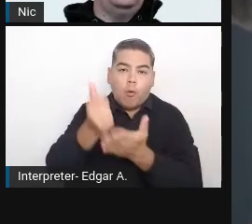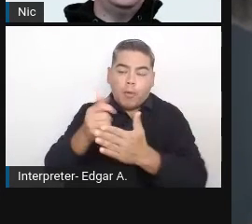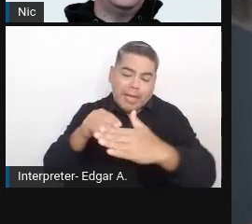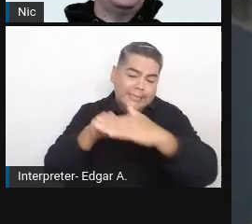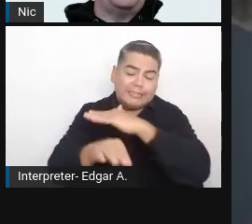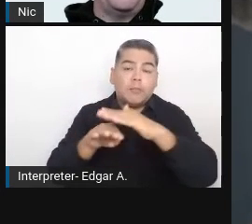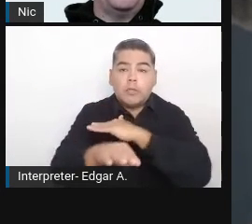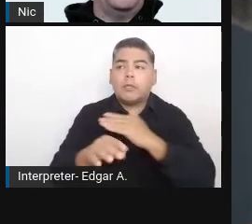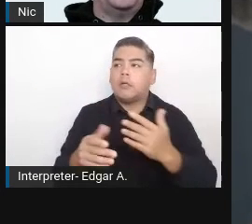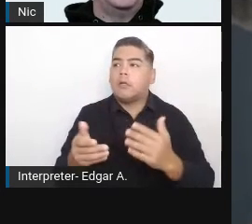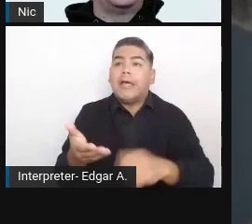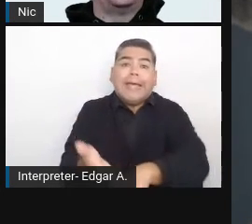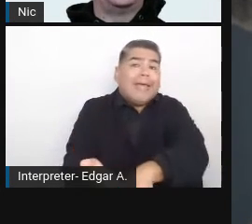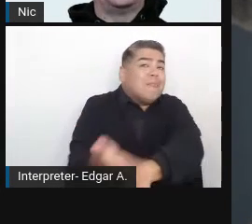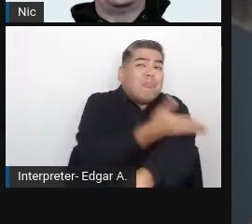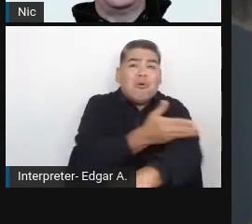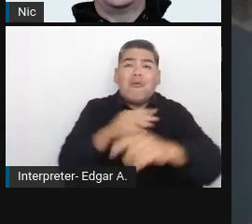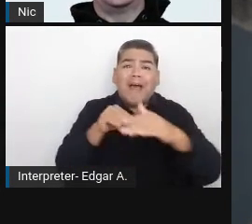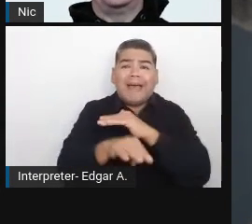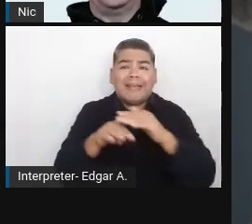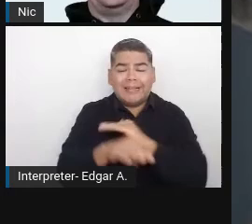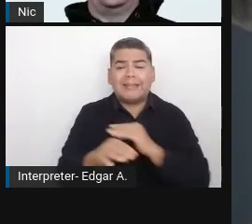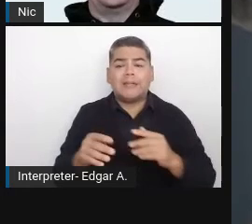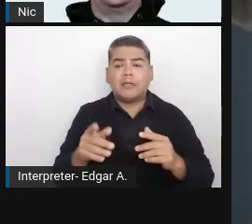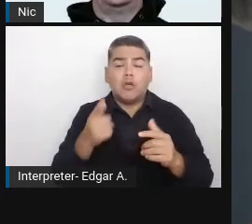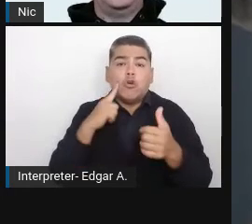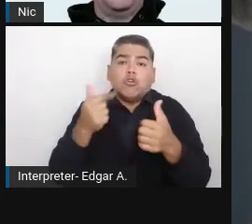Fixing bad markup is the result of accessibility work, yes.